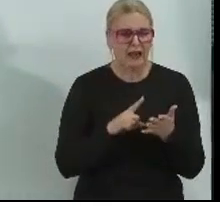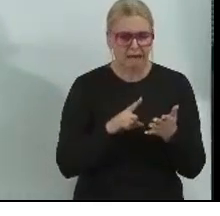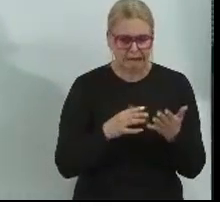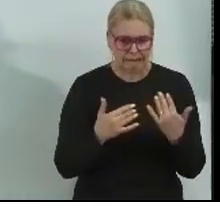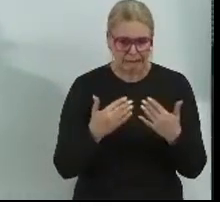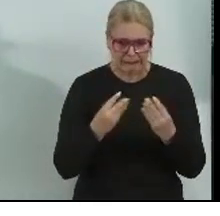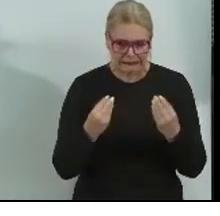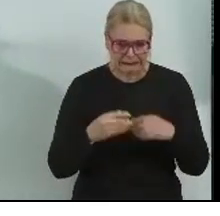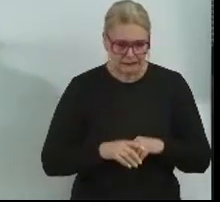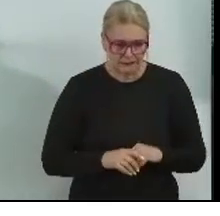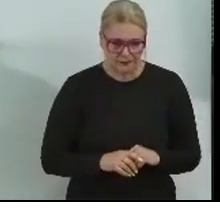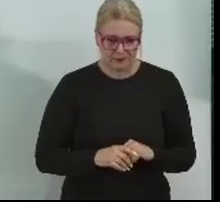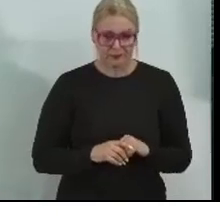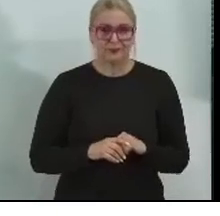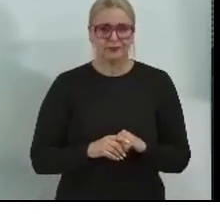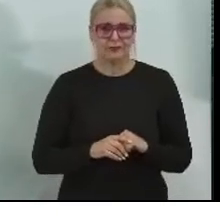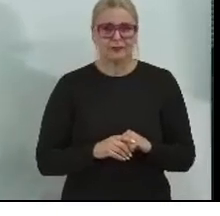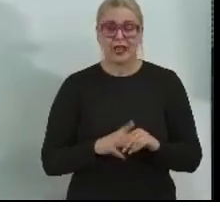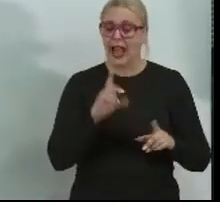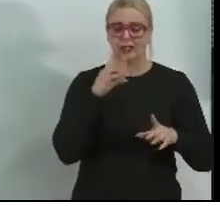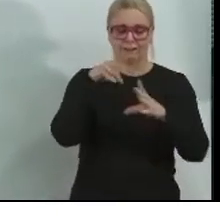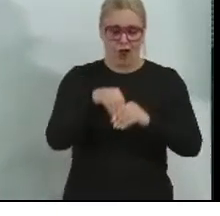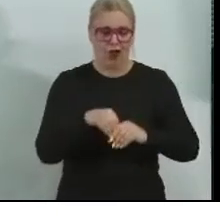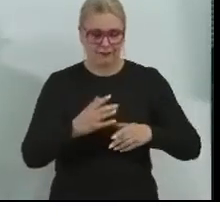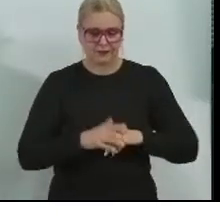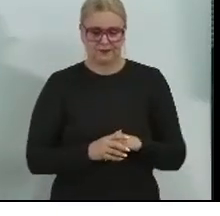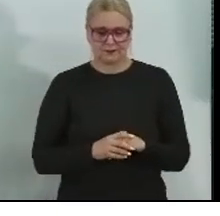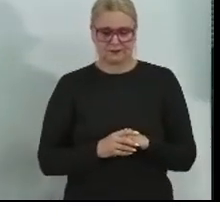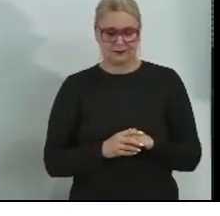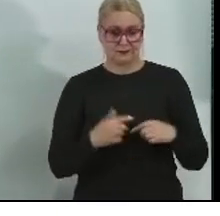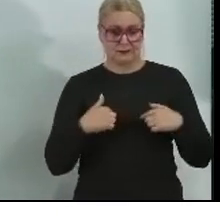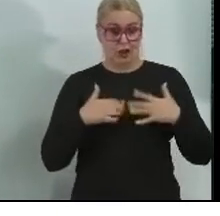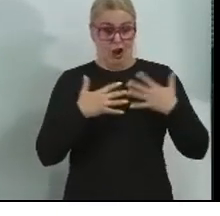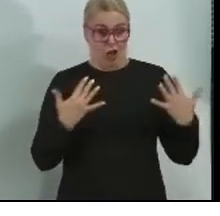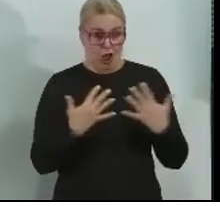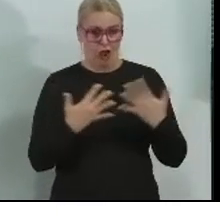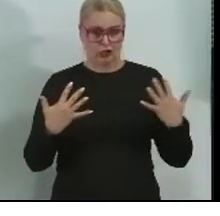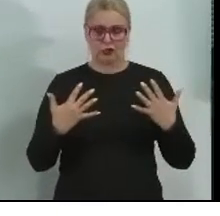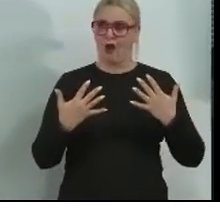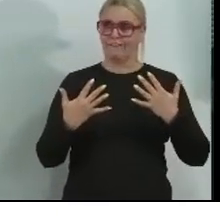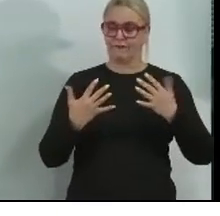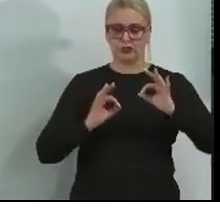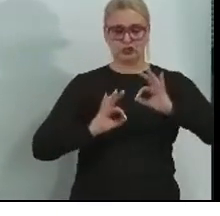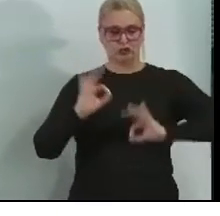And Mark, as you referred to the sort of starting this summer, we need to go back almost two years